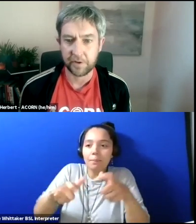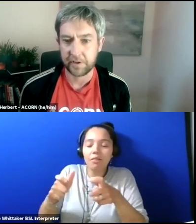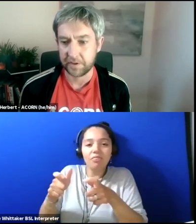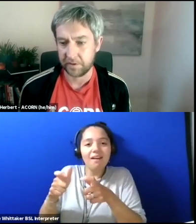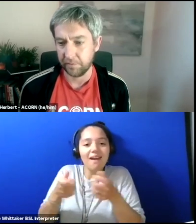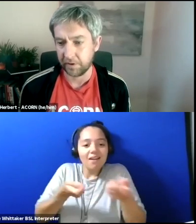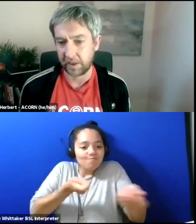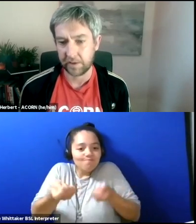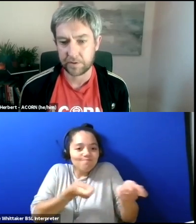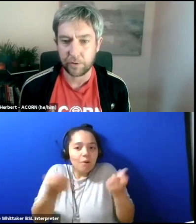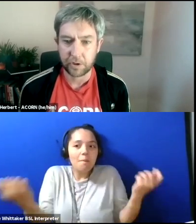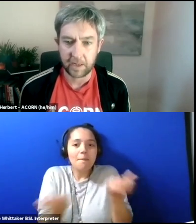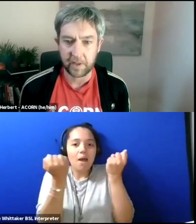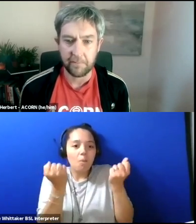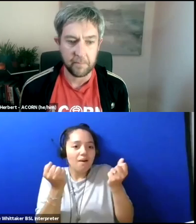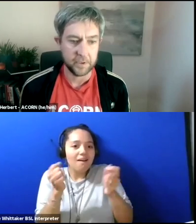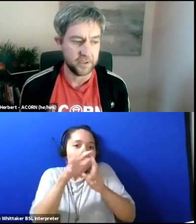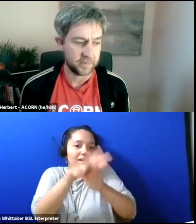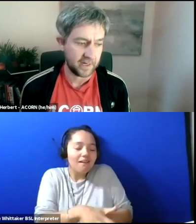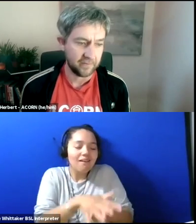One of the things that we'll talk about with our members and that's